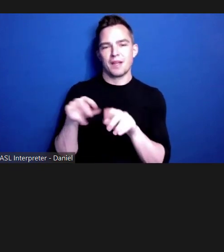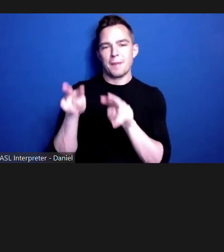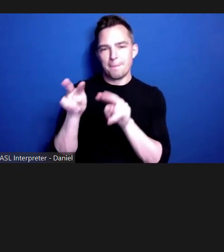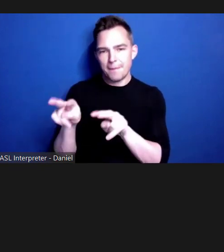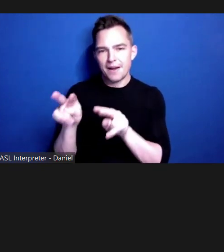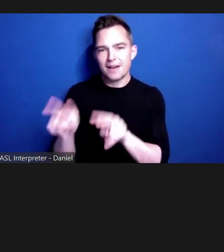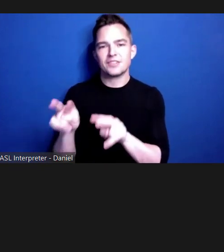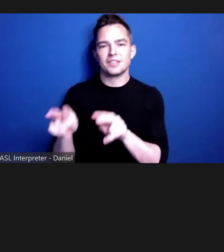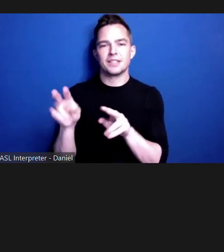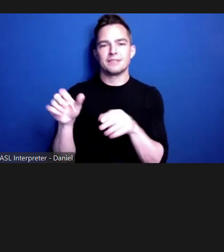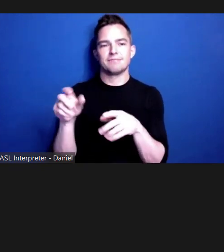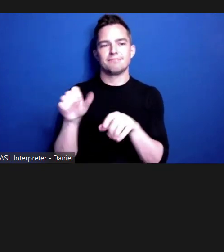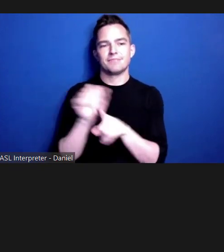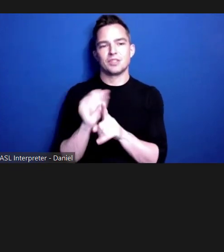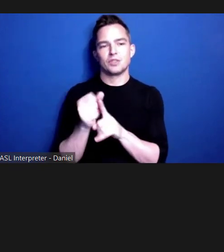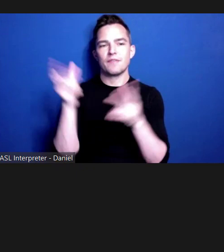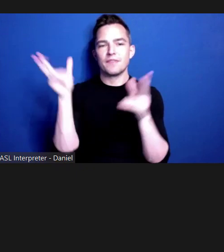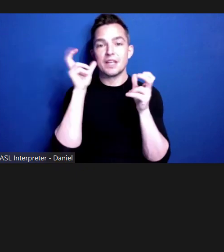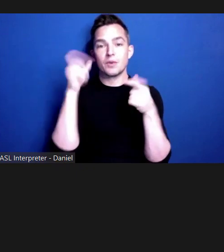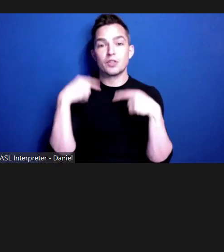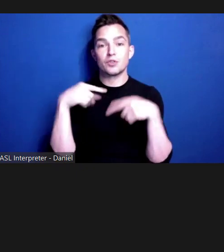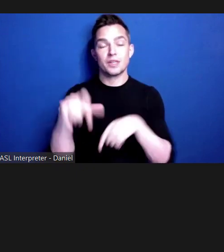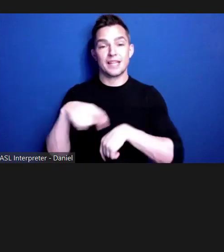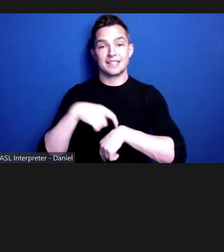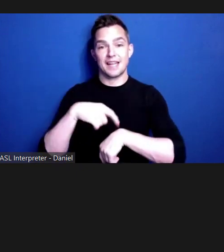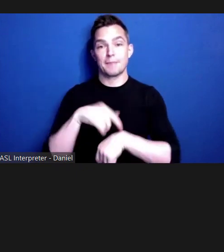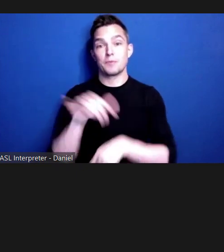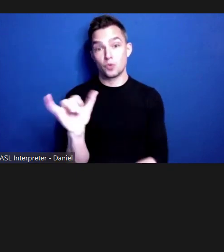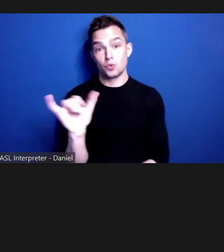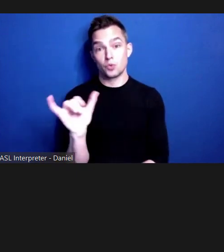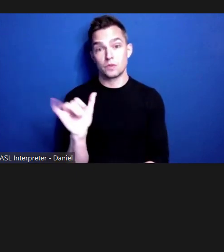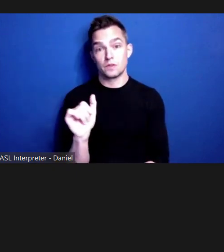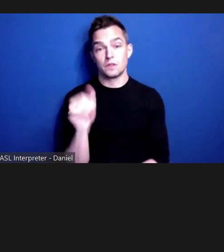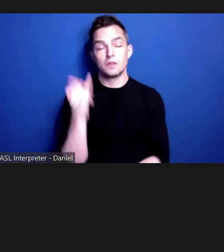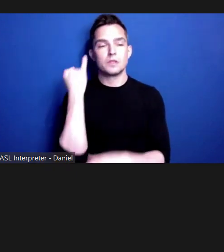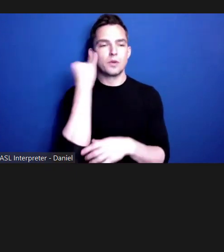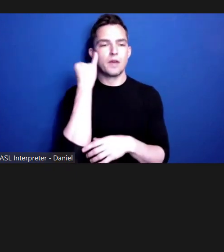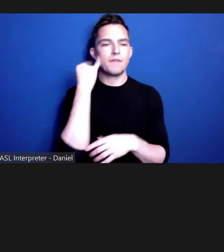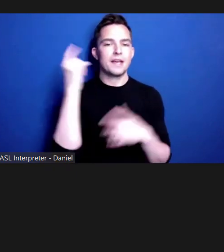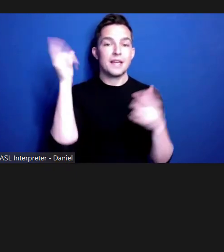monitoring hearing throughout that same period. If hearing is compromised then typical language development will